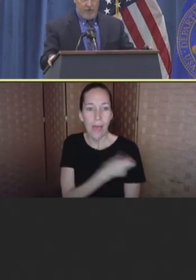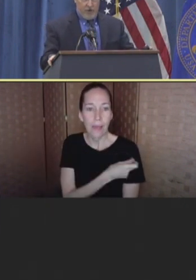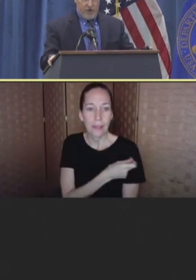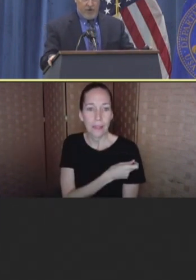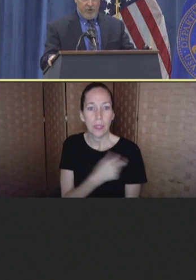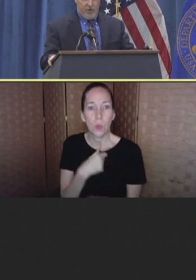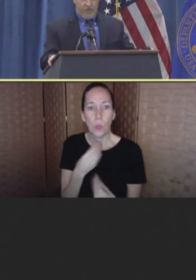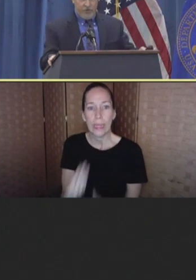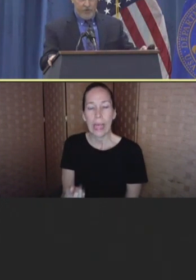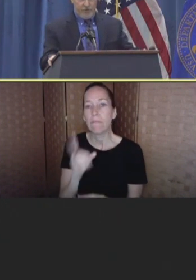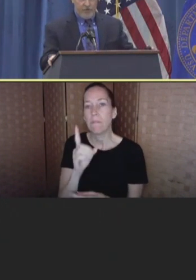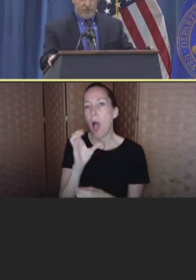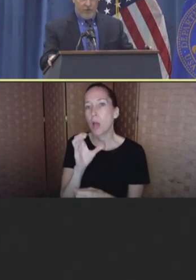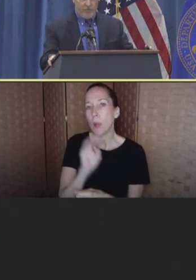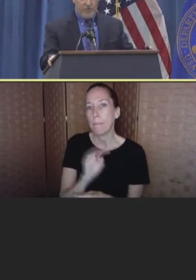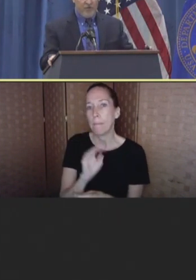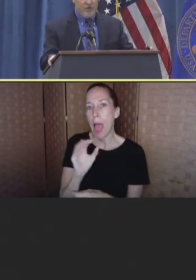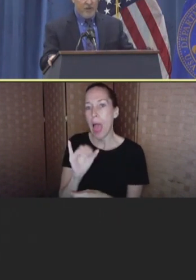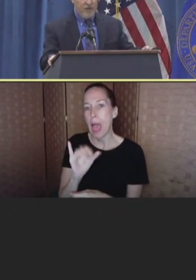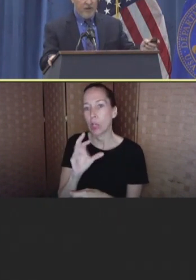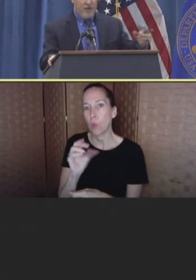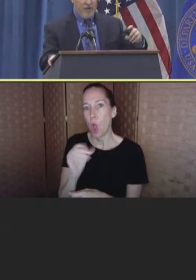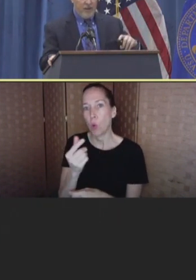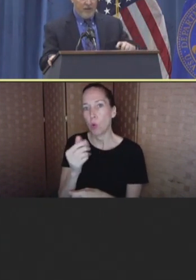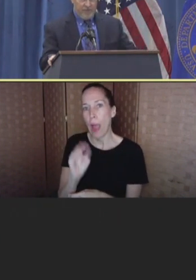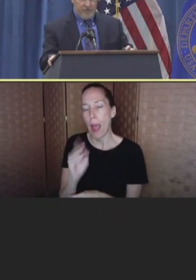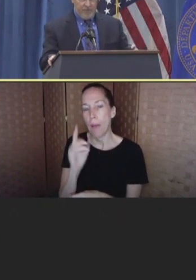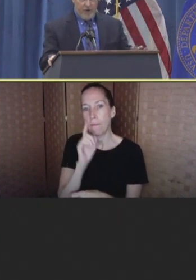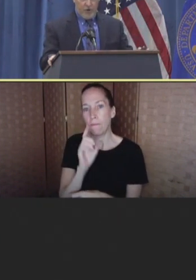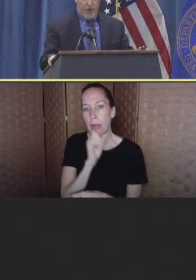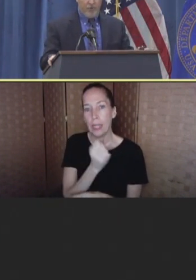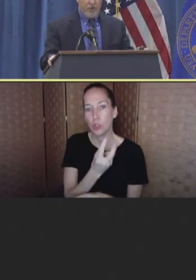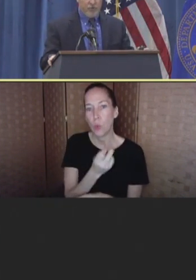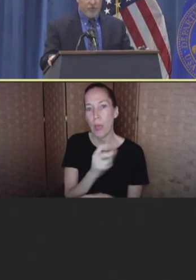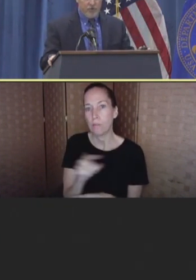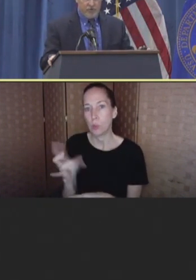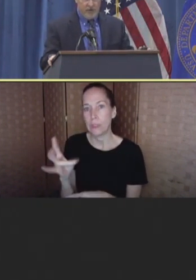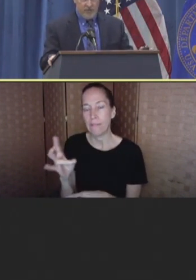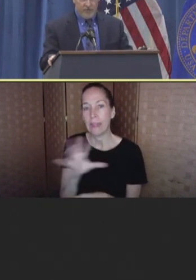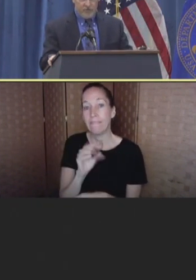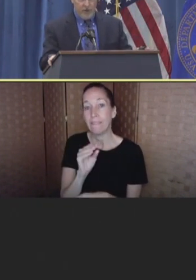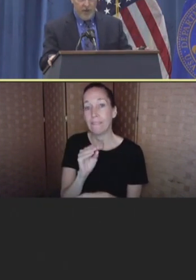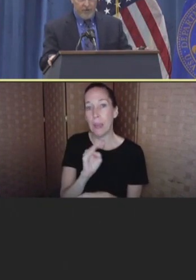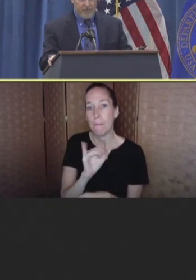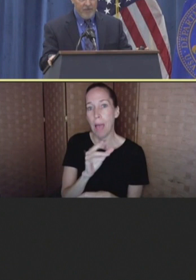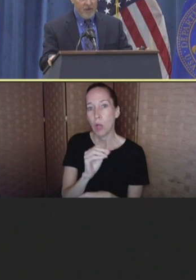dose for those aged 12 to 17 and a 50-microgram dose for those age 6 to 11.